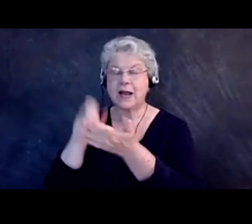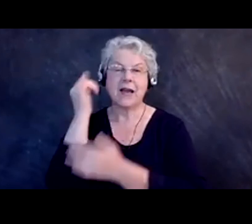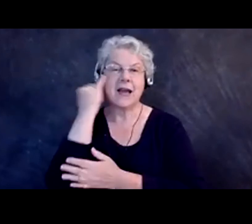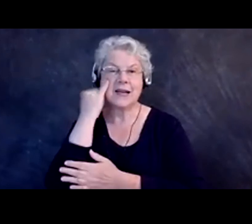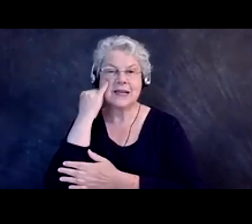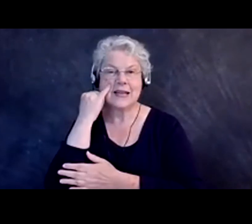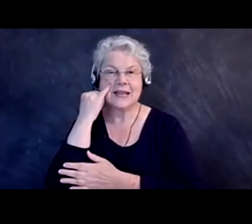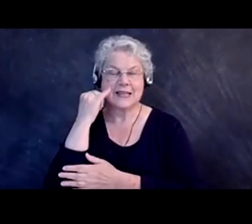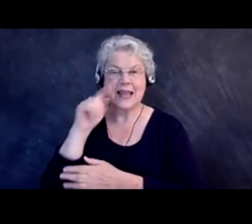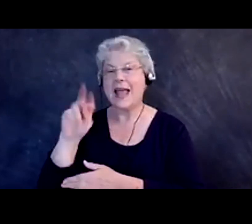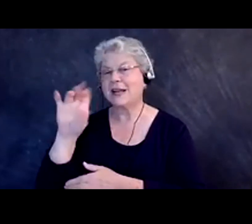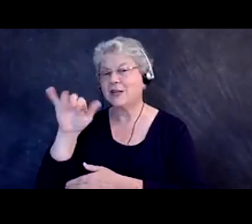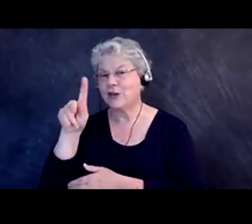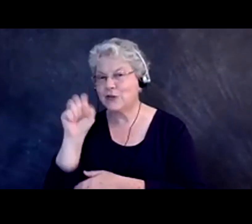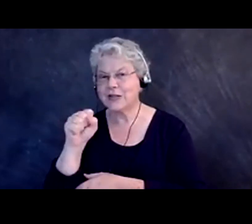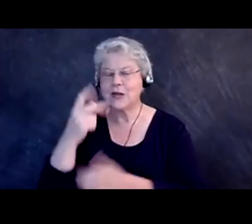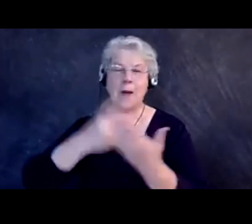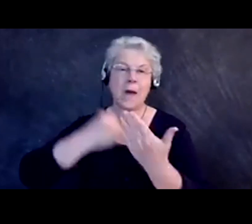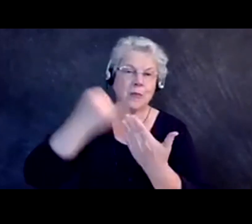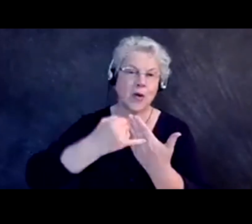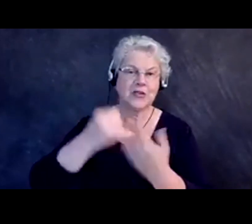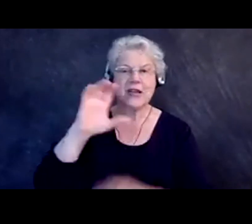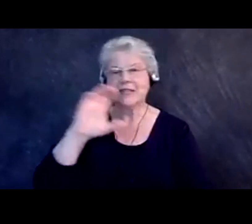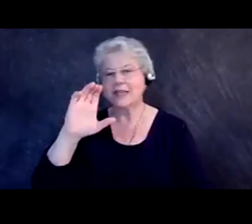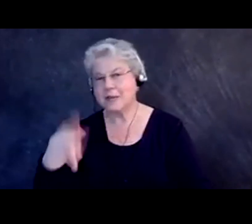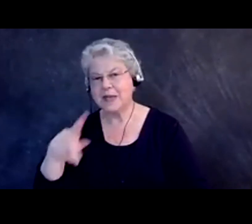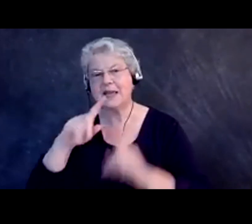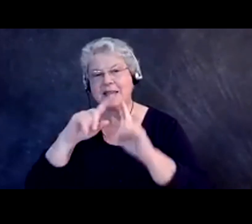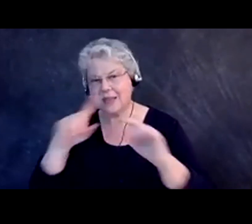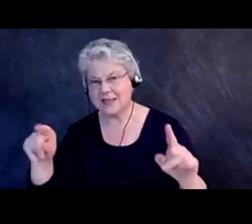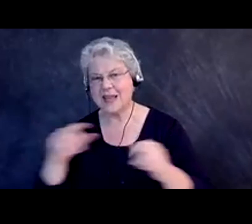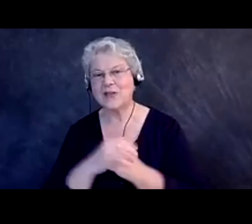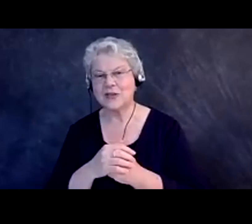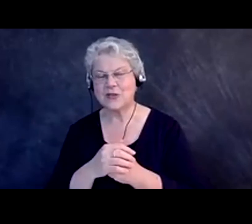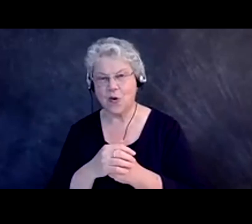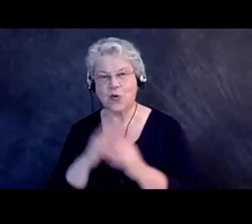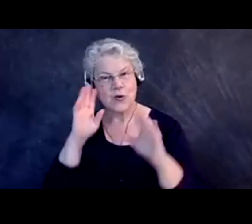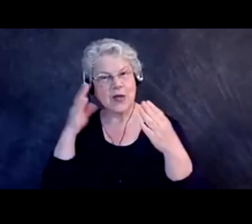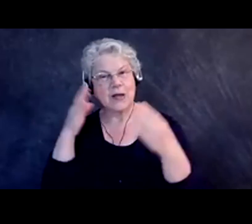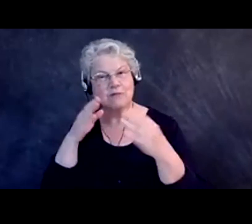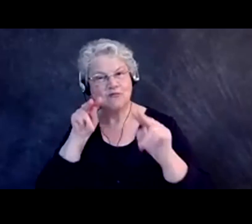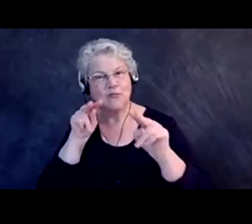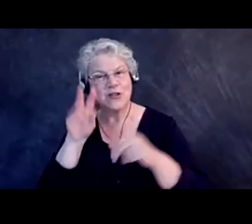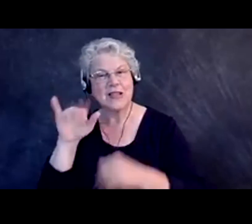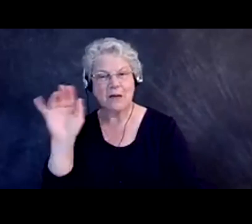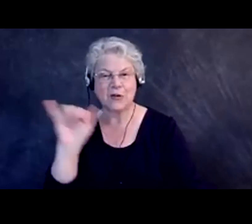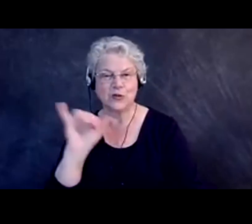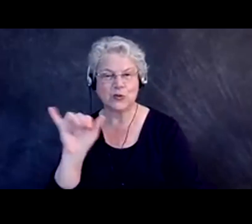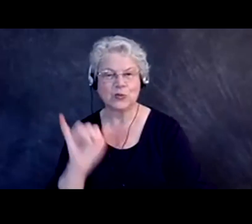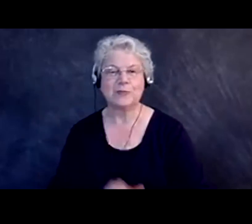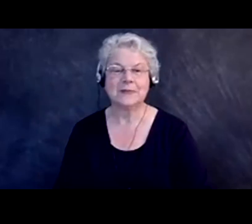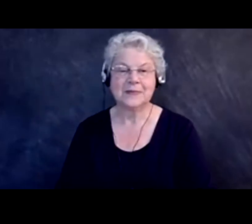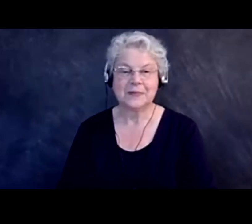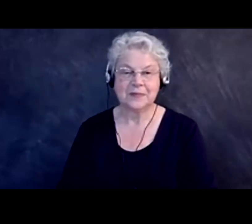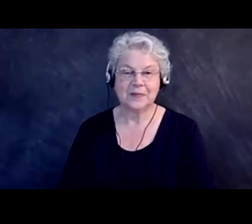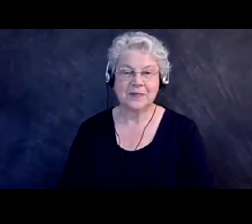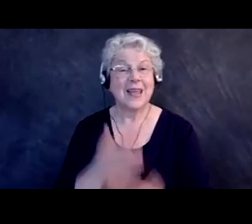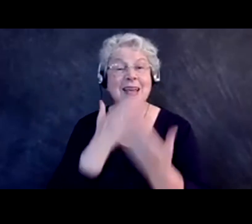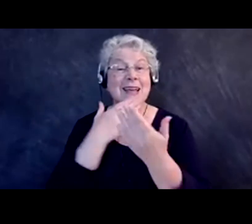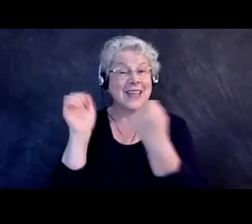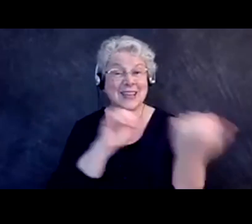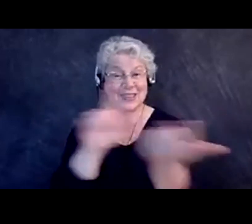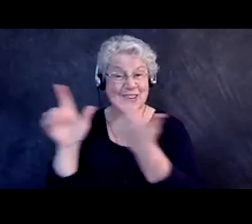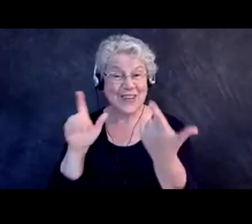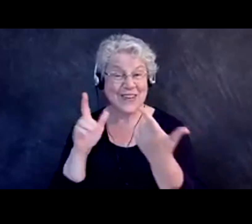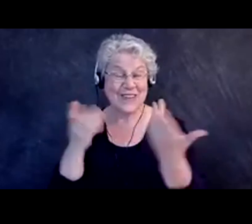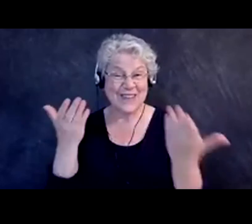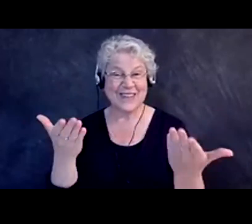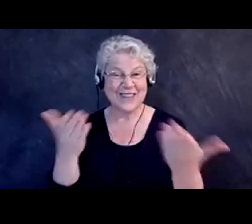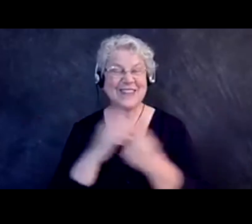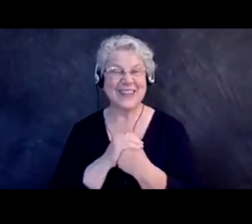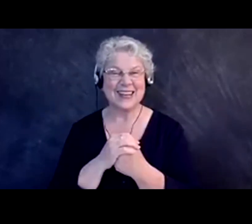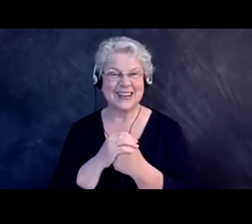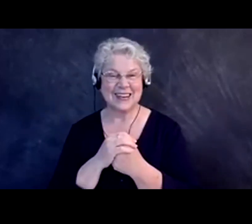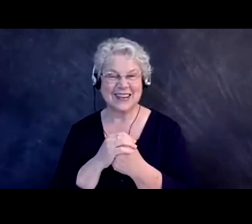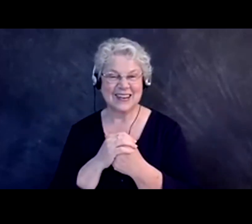projects, for CCPs, et cetera. So tune in for that one. Thanks you guys. Right and there's